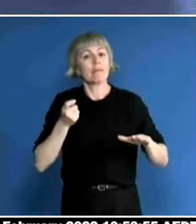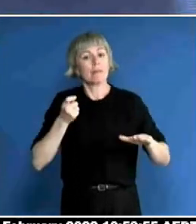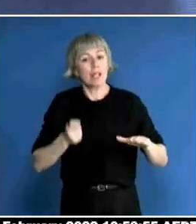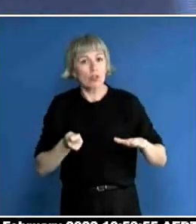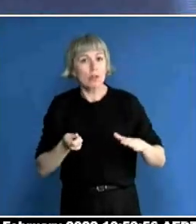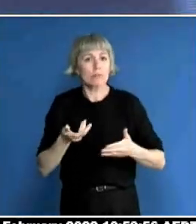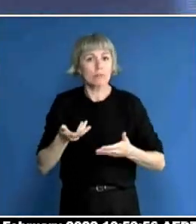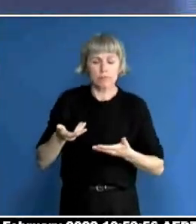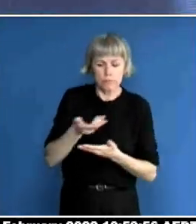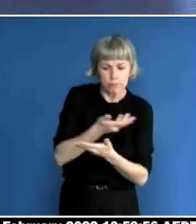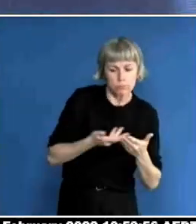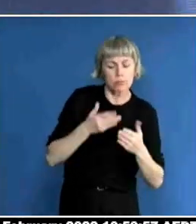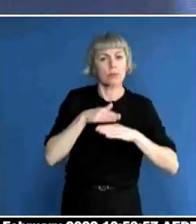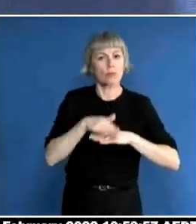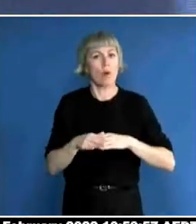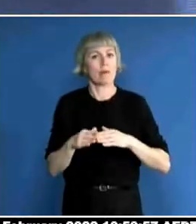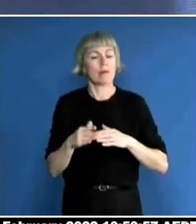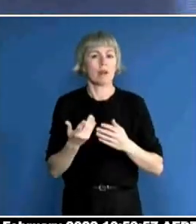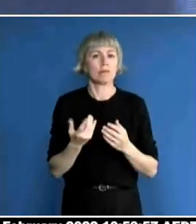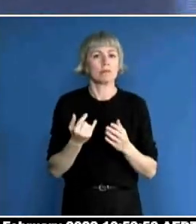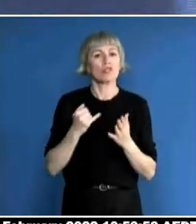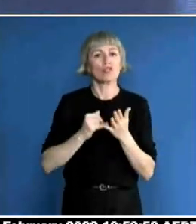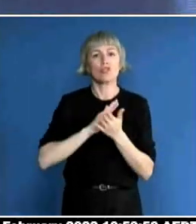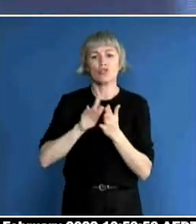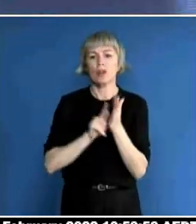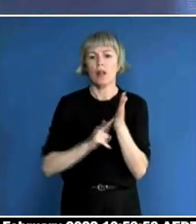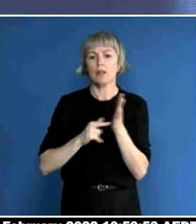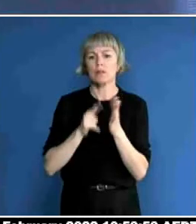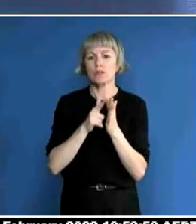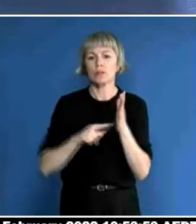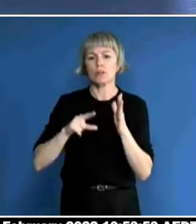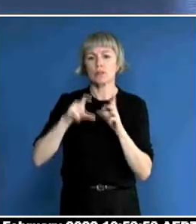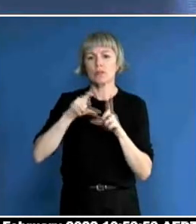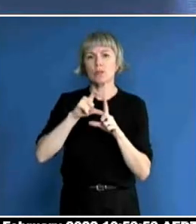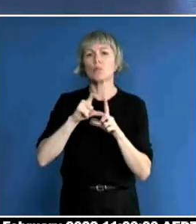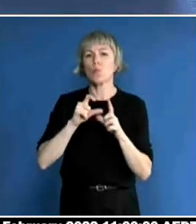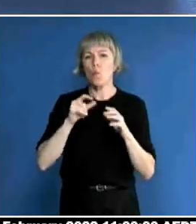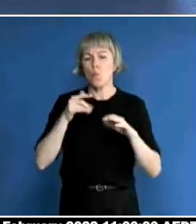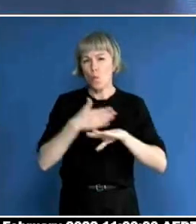Commissioners, as I noted earlier, there are a number of reforms being implemented during